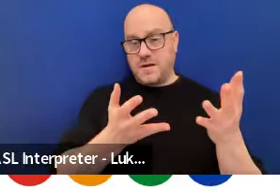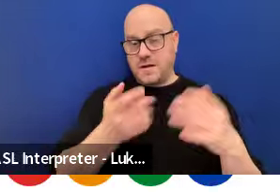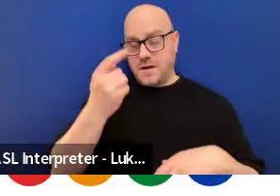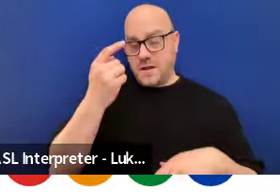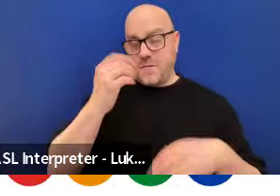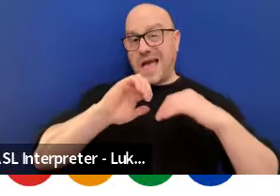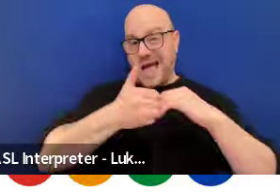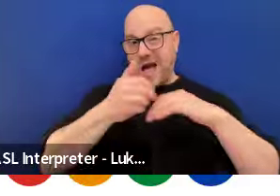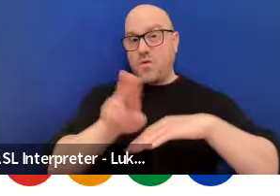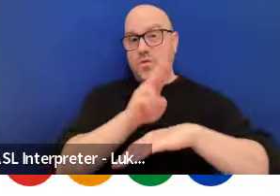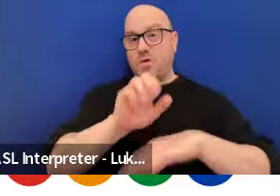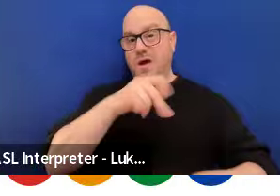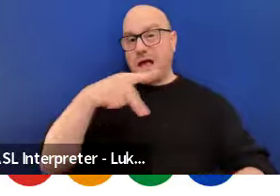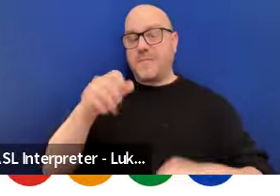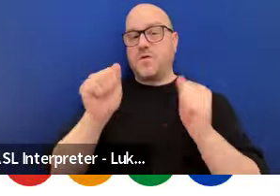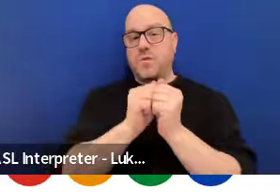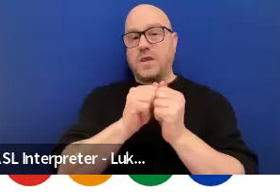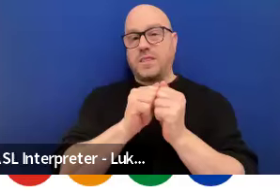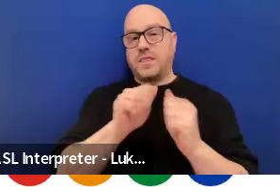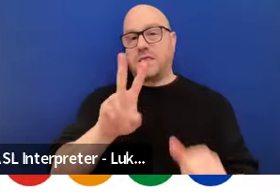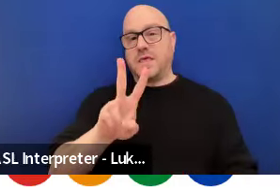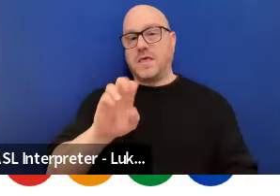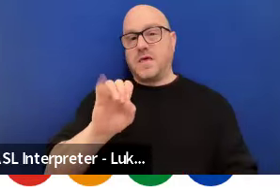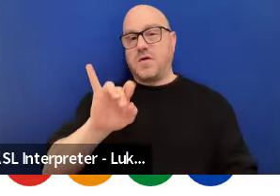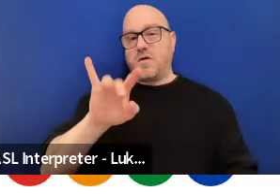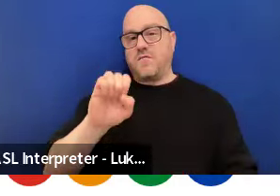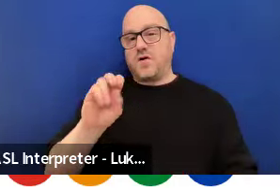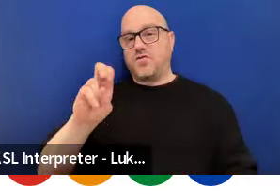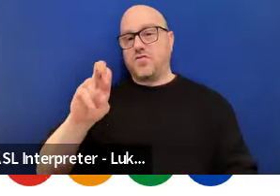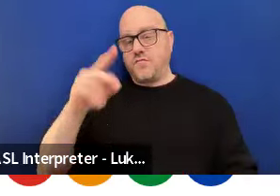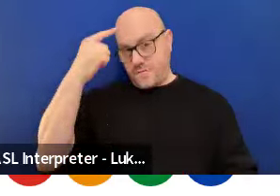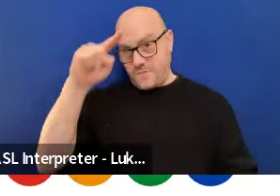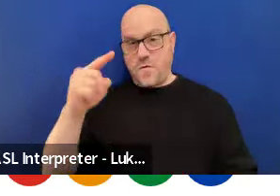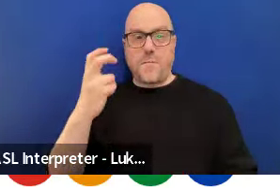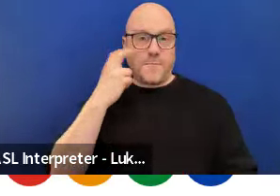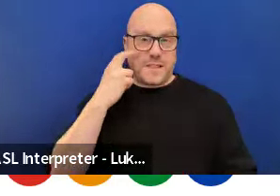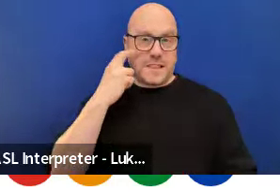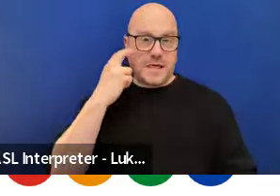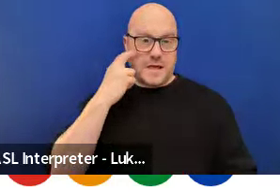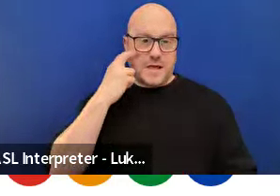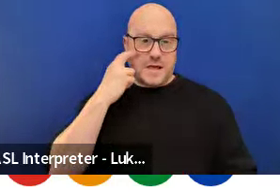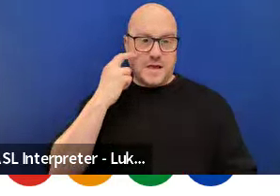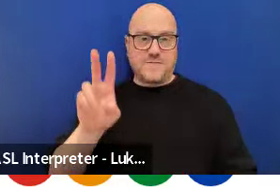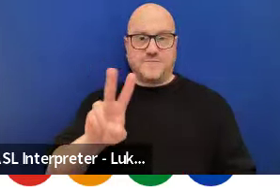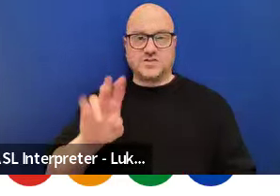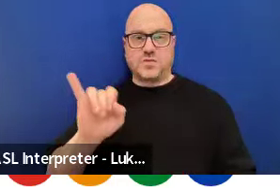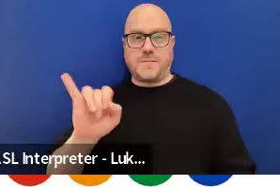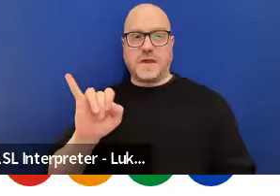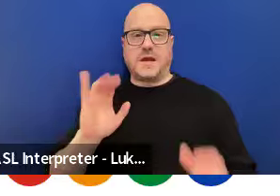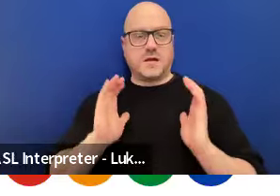ONE, I WONDER WHETHER INSTRUCTION IS GOING TO BE PROVIDED ON THE USE OF THE APP WITH VOICE-OVER? FOR BLIND AND VISUALLY IMPAIRED